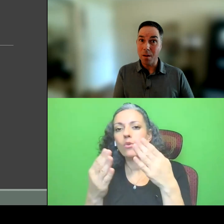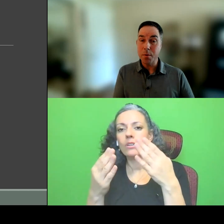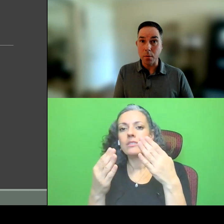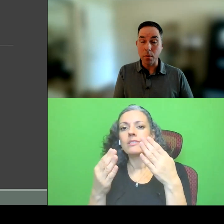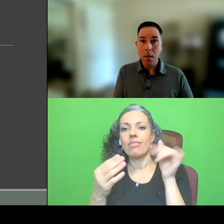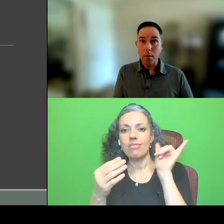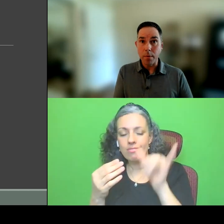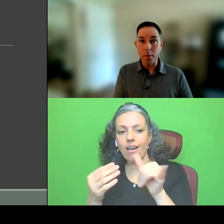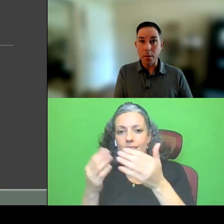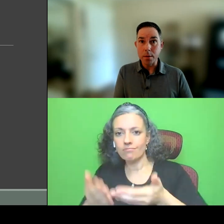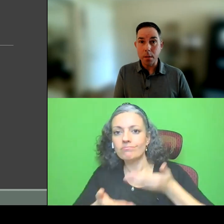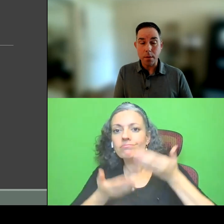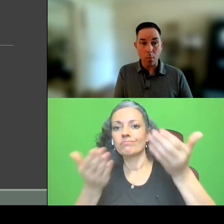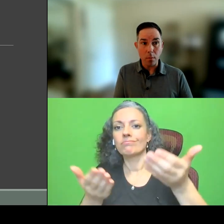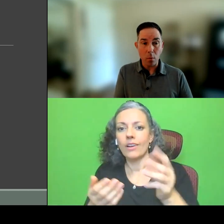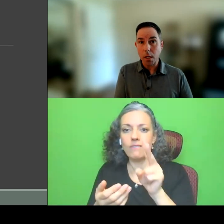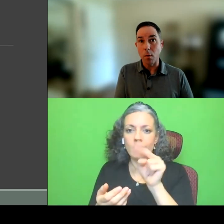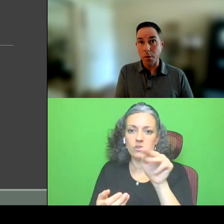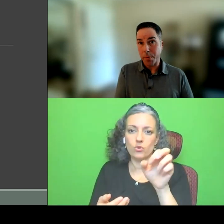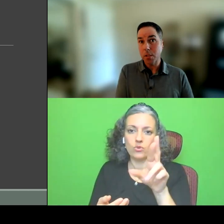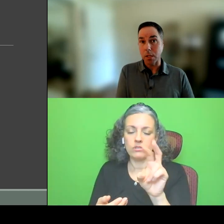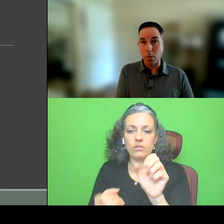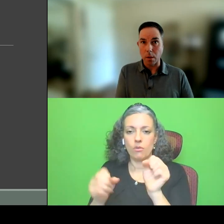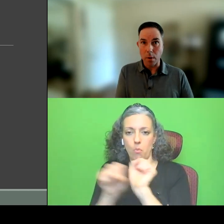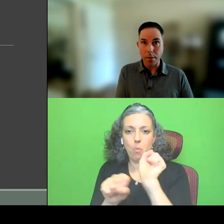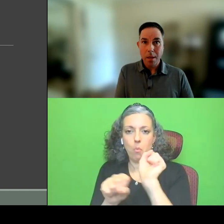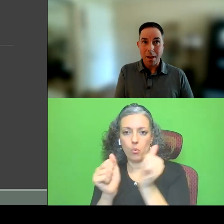We are bringing it up to the vendors that we are working with, potentially working with,